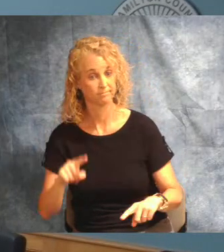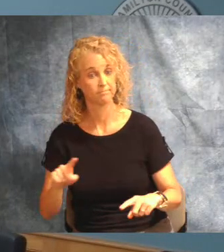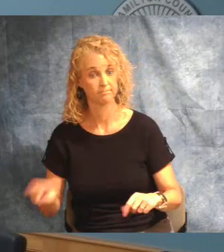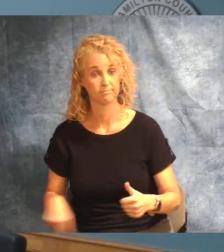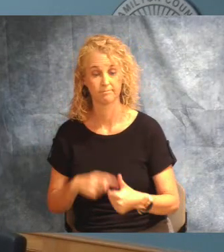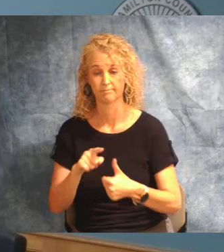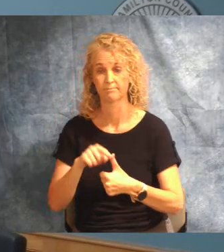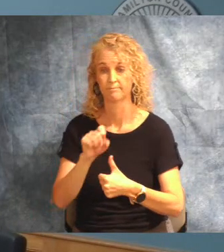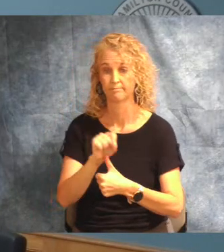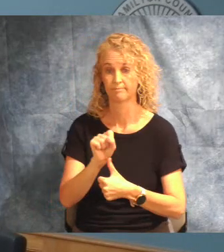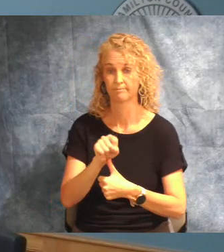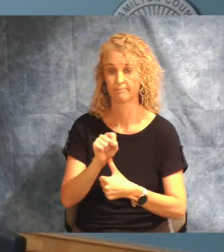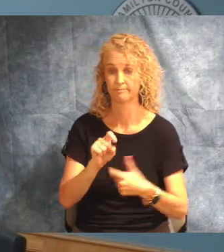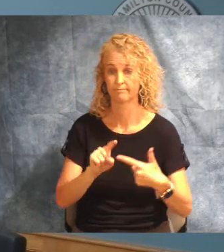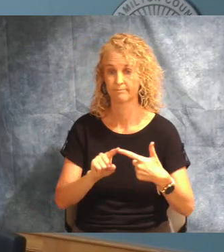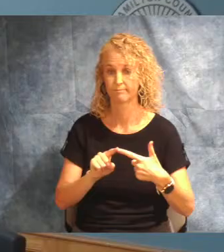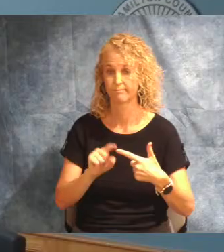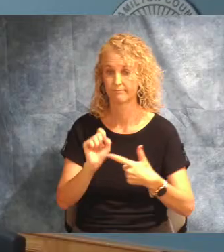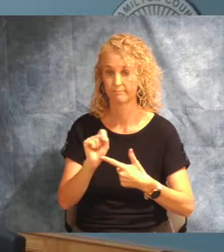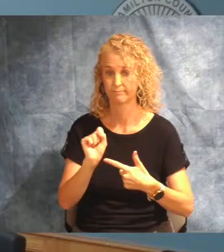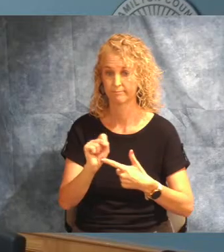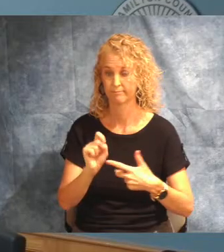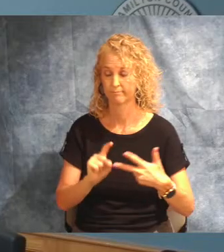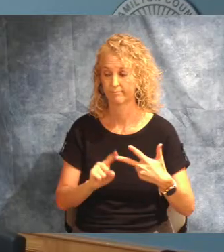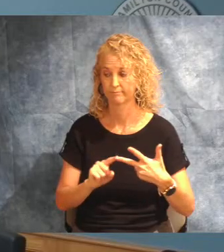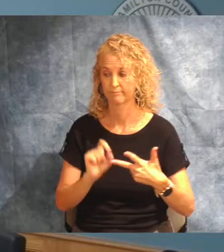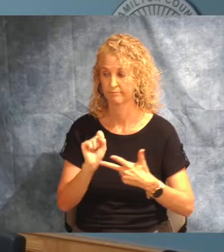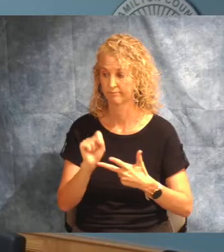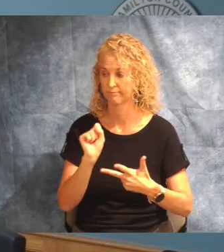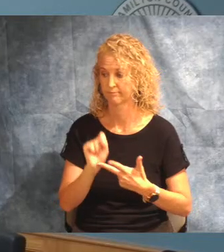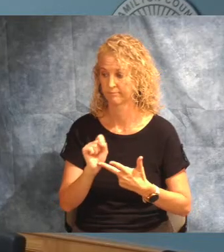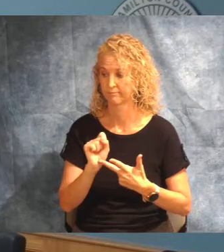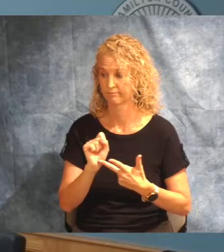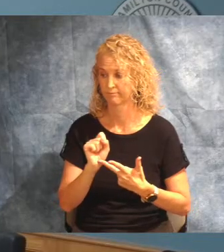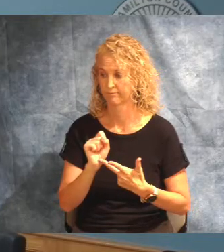Commissioner Summerow Dumas. Yes. Commissioner Reece. Yes. Commissioner Driehaus. Yes. Thank you.